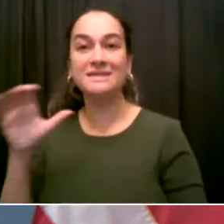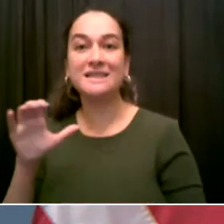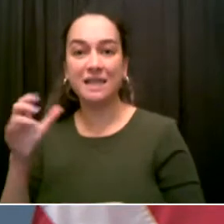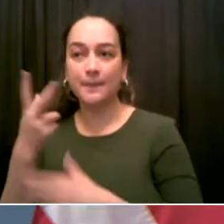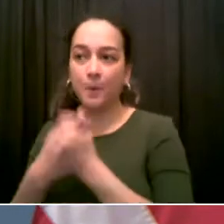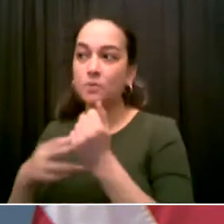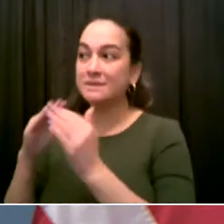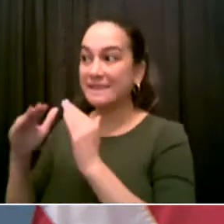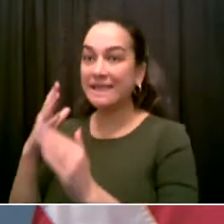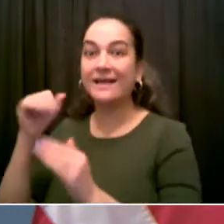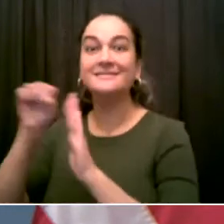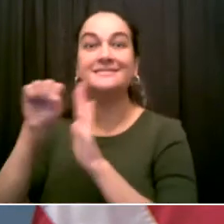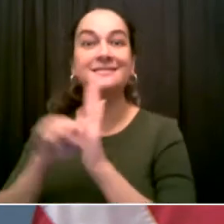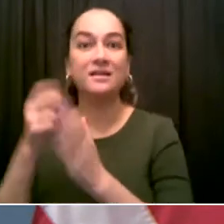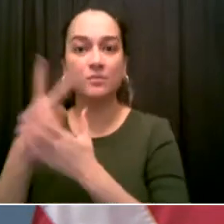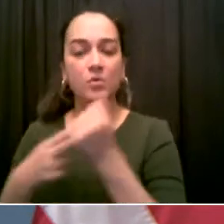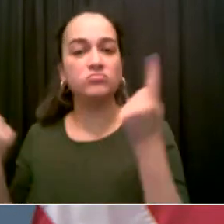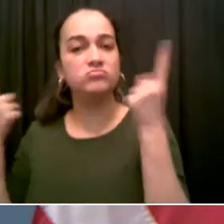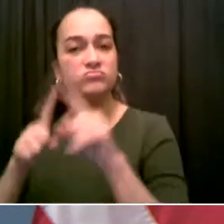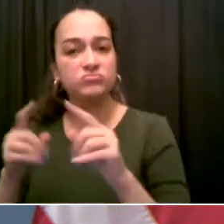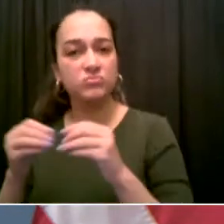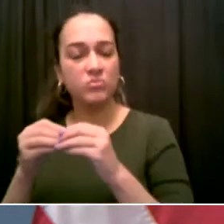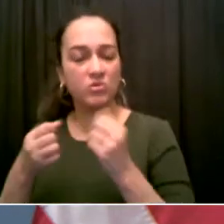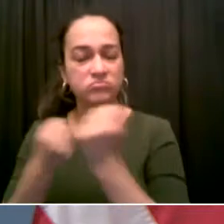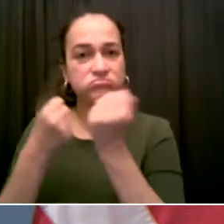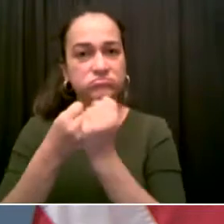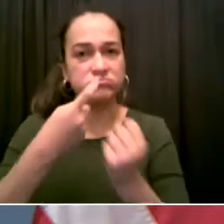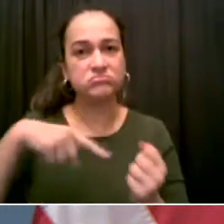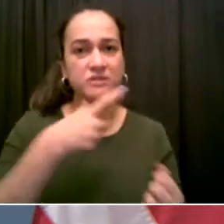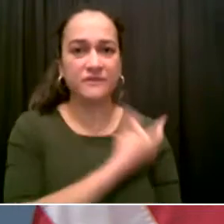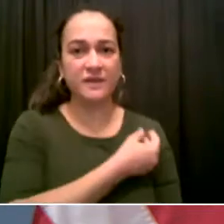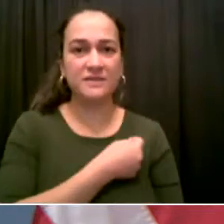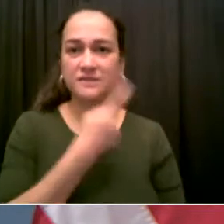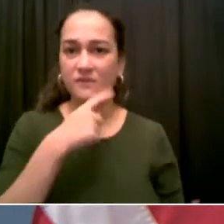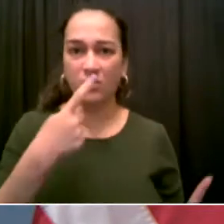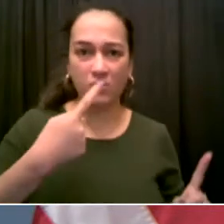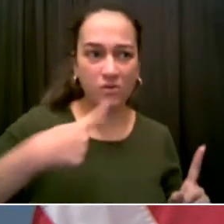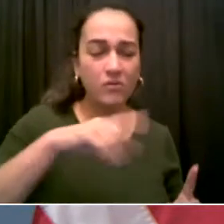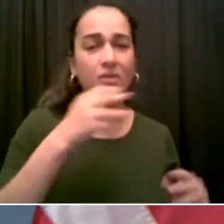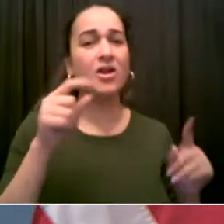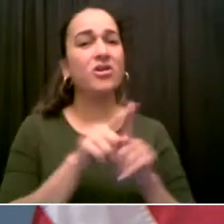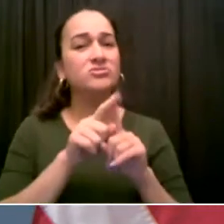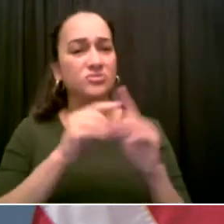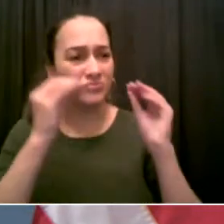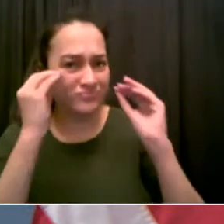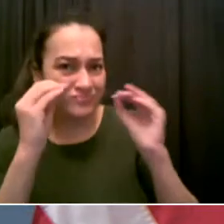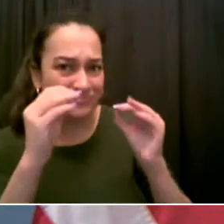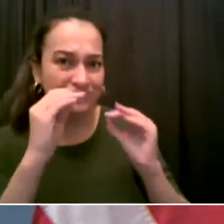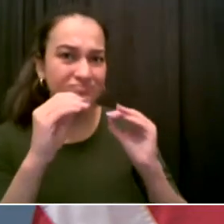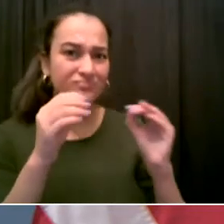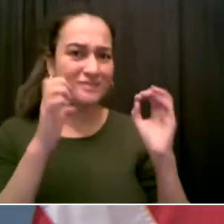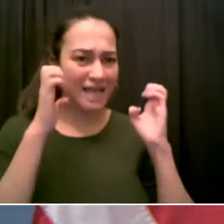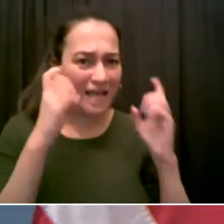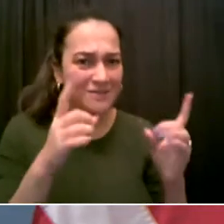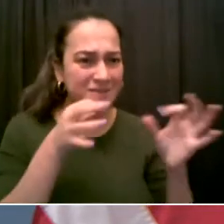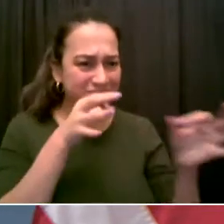THAT THROUGH THE DIRECT EFFORT WHICH INCLUDES OUTREACH TO SINGLE ADULT SHELTERS AND COMMERCIAL HOTELS